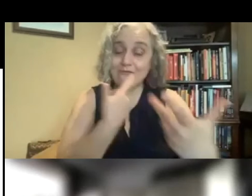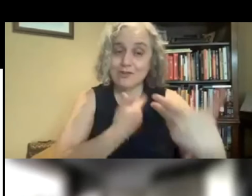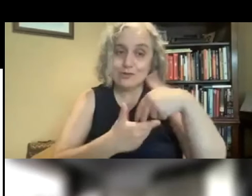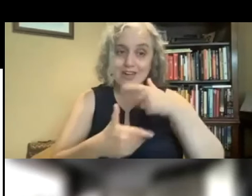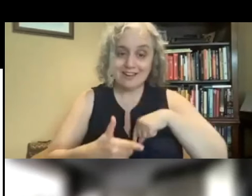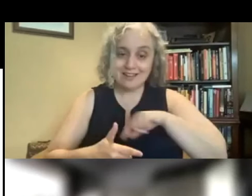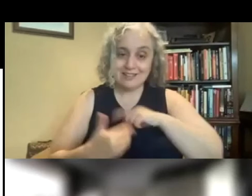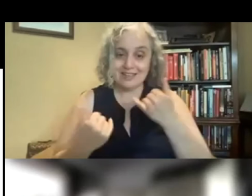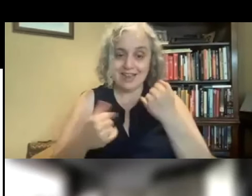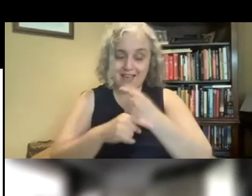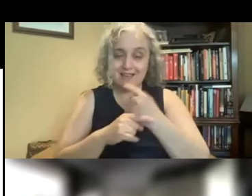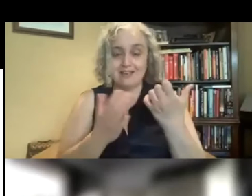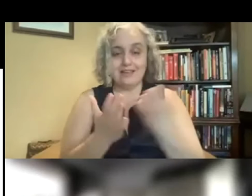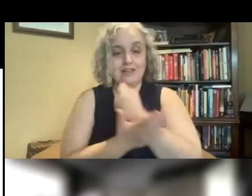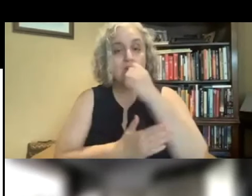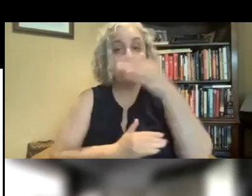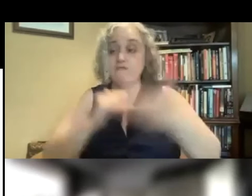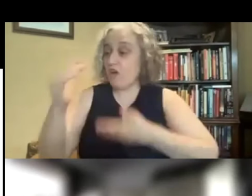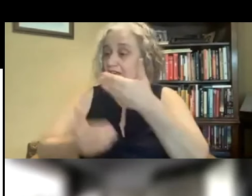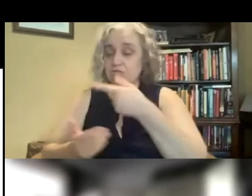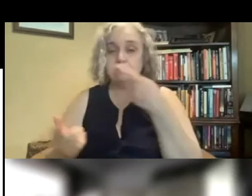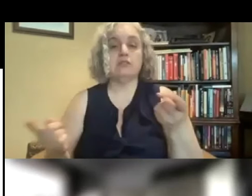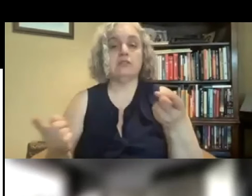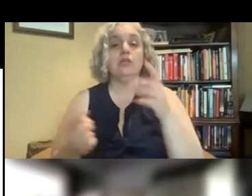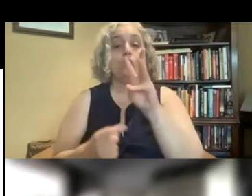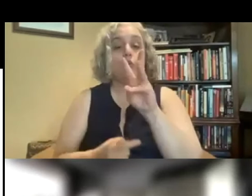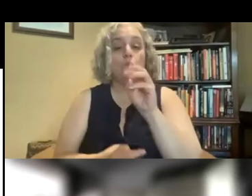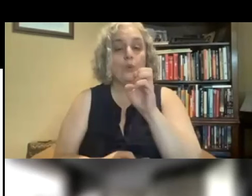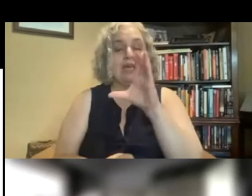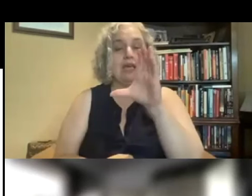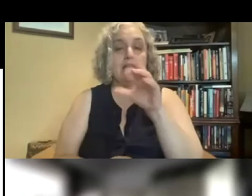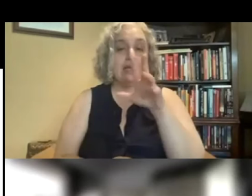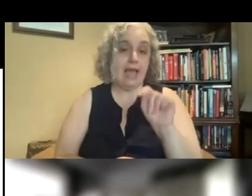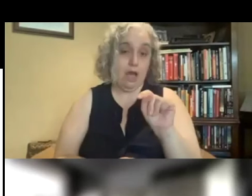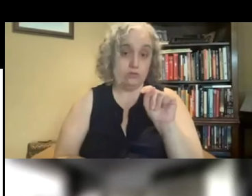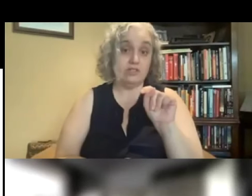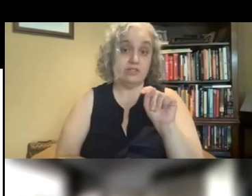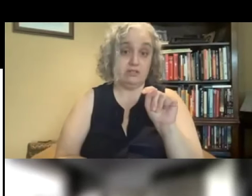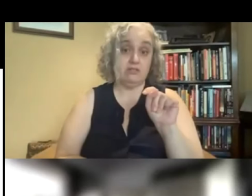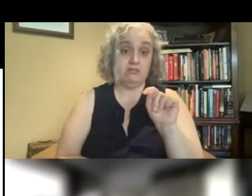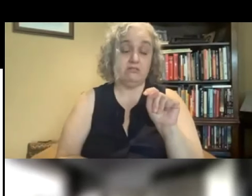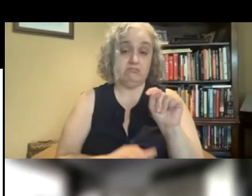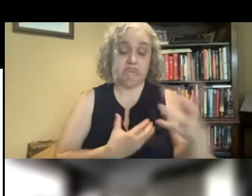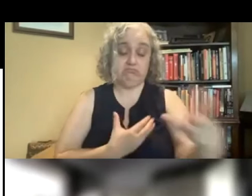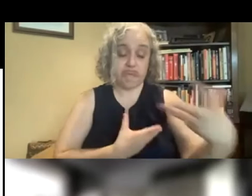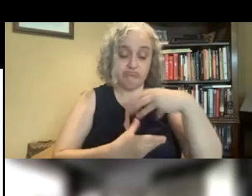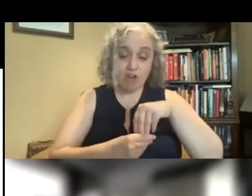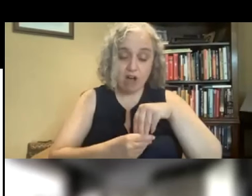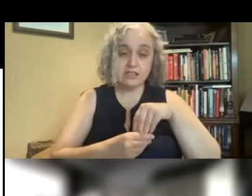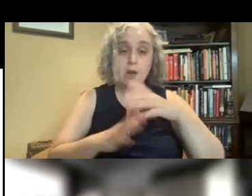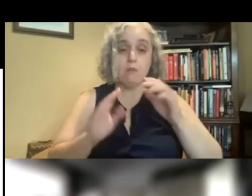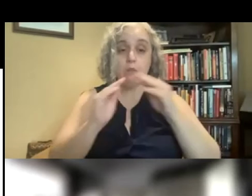I invite you to visit We Count and participate in more of our events and sign